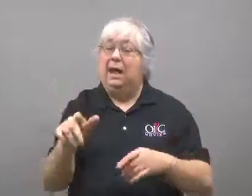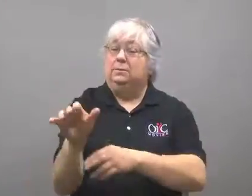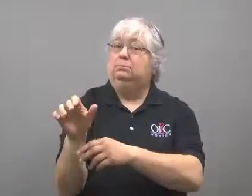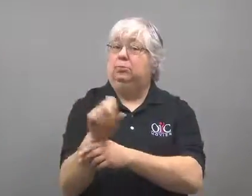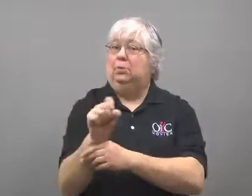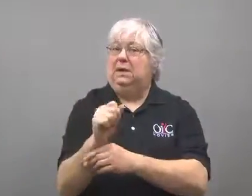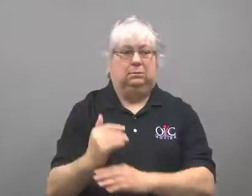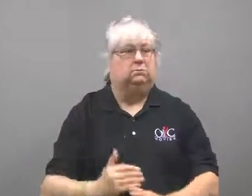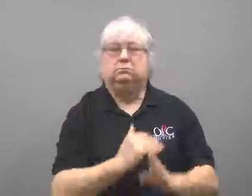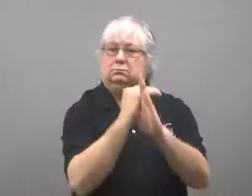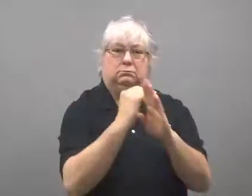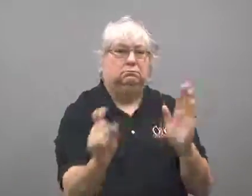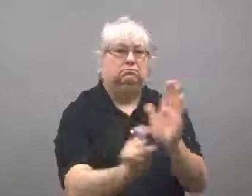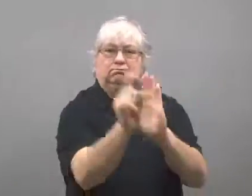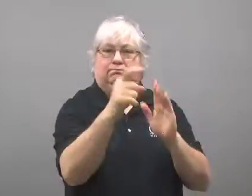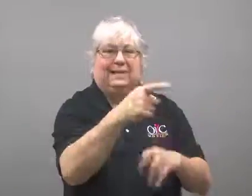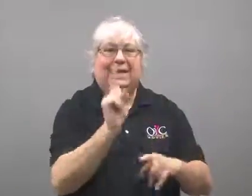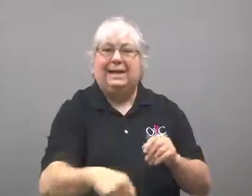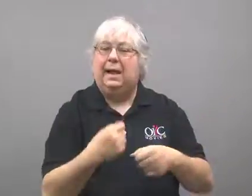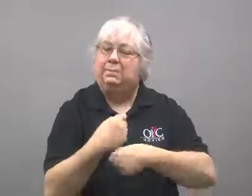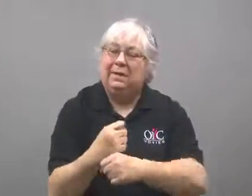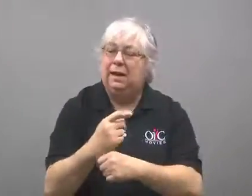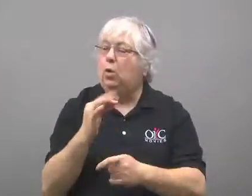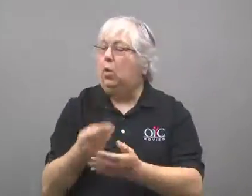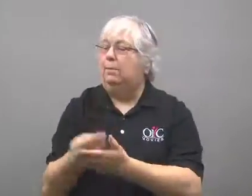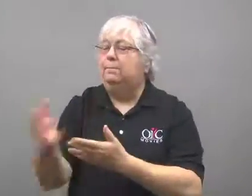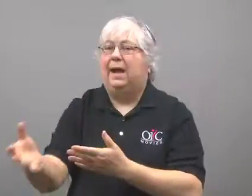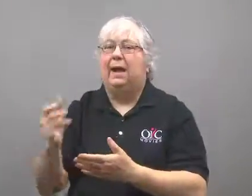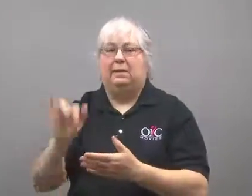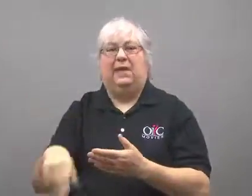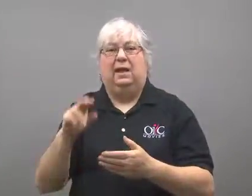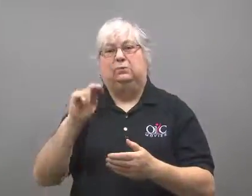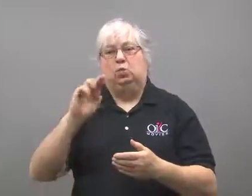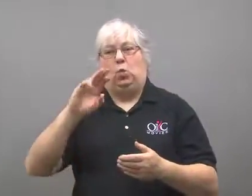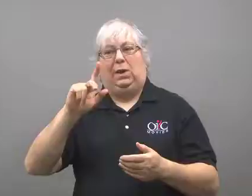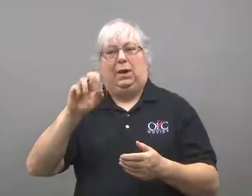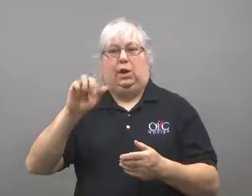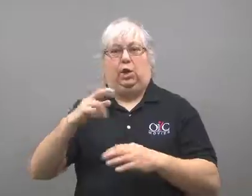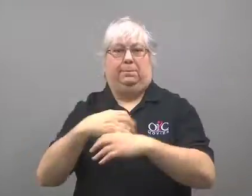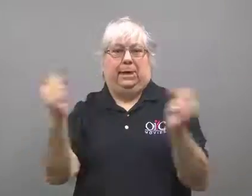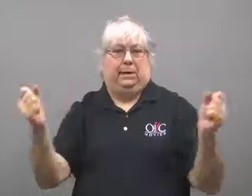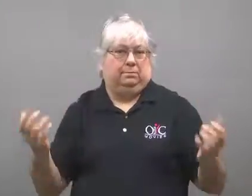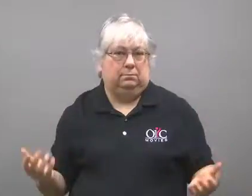It permanently bars Iran from making or buying nuclear weapons.